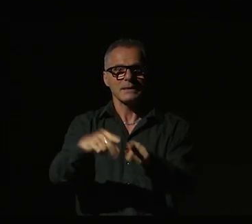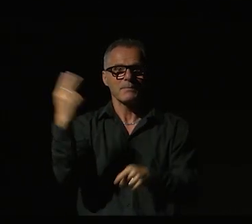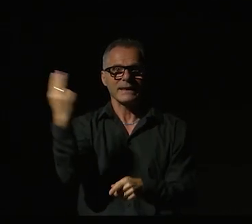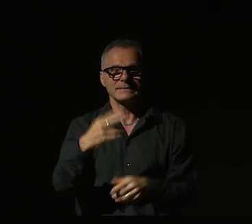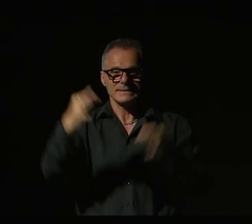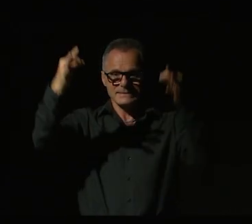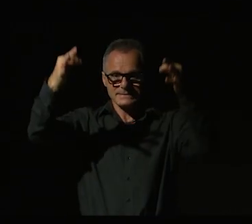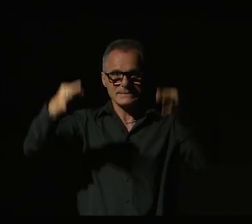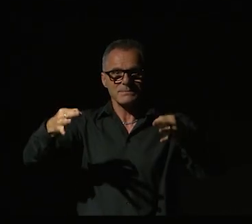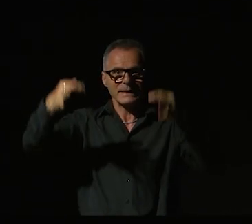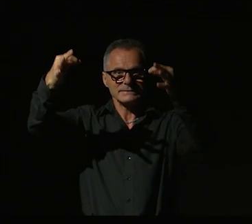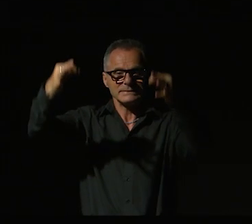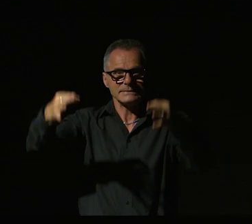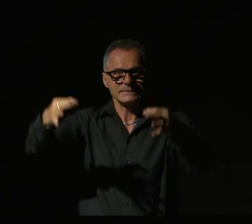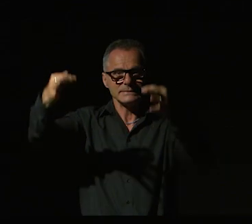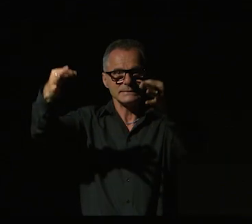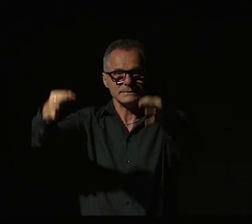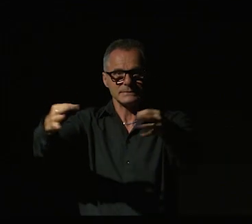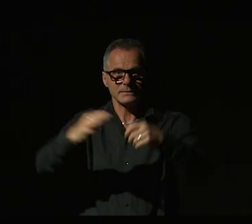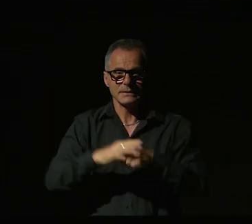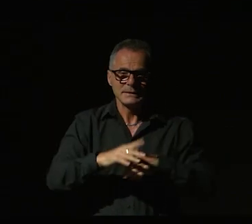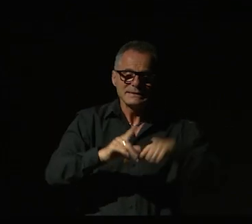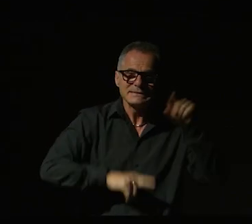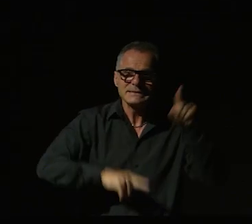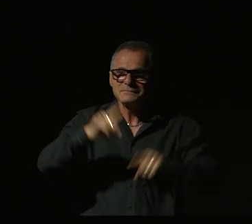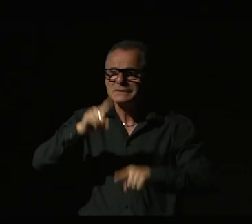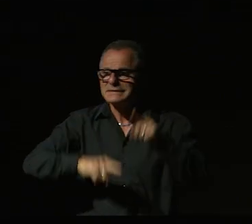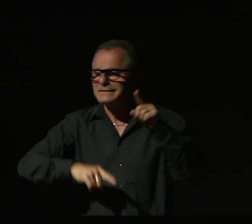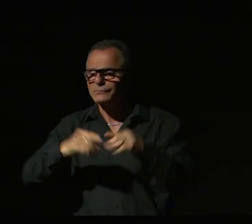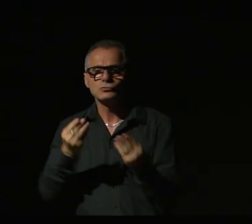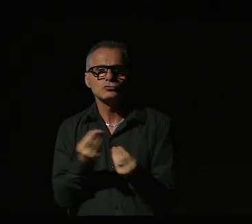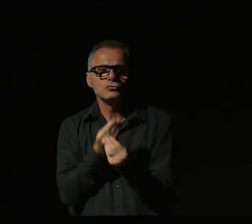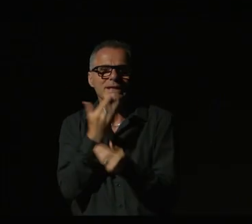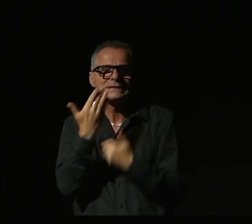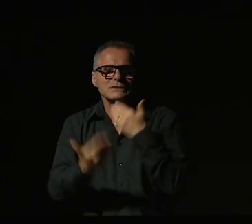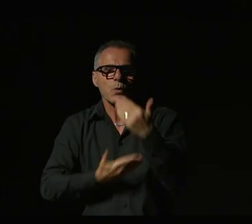major narratives such as 'Polyphemus and Galatea' to the left,